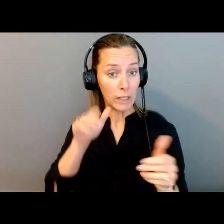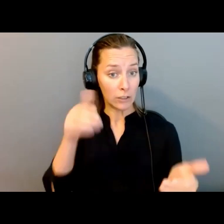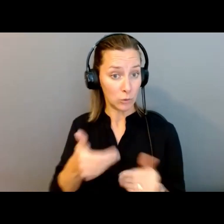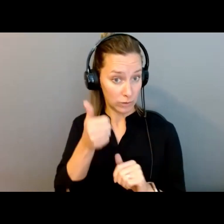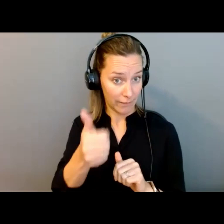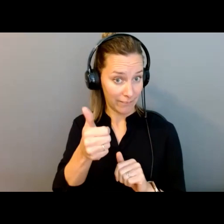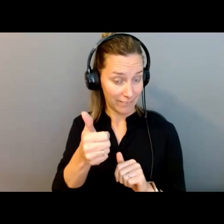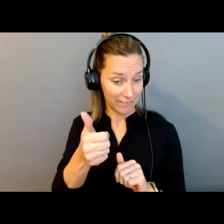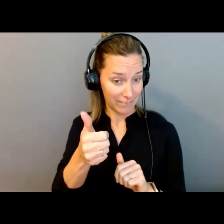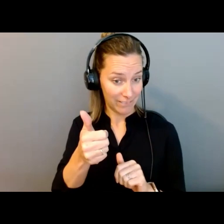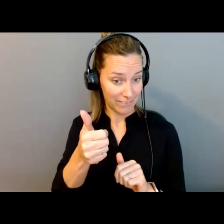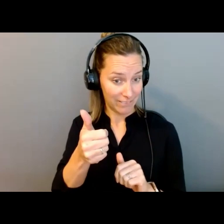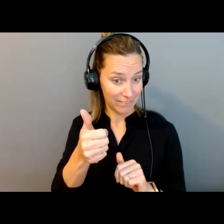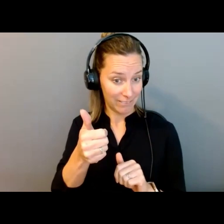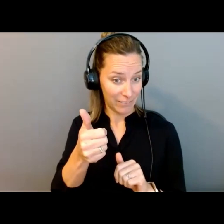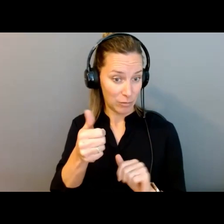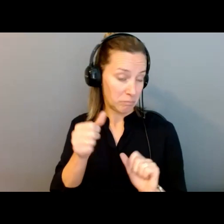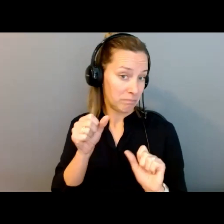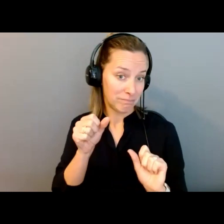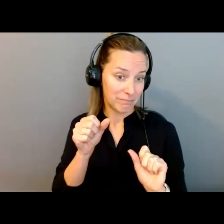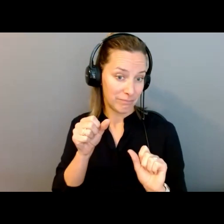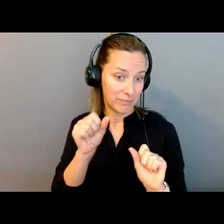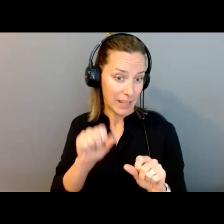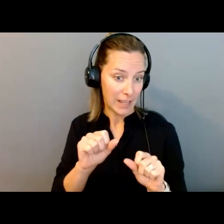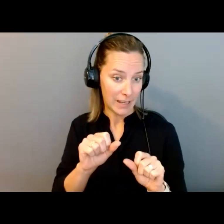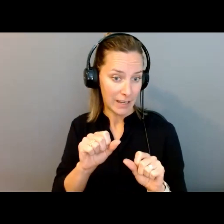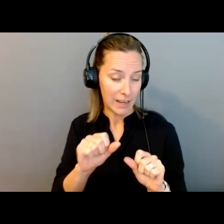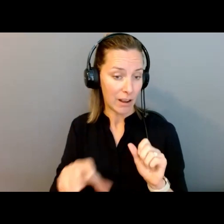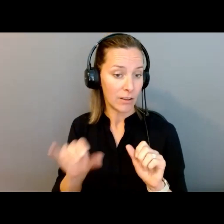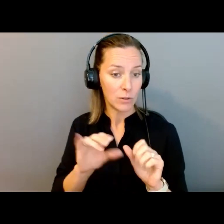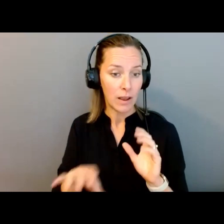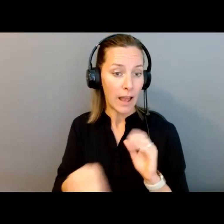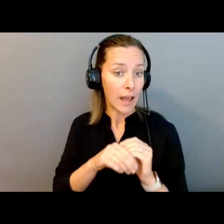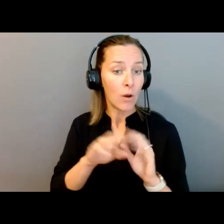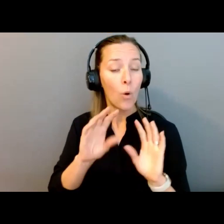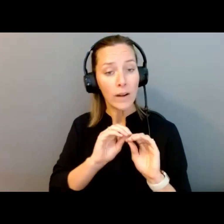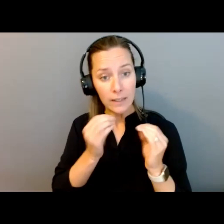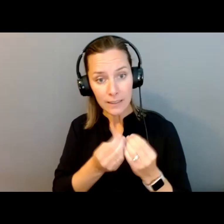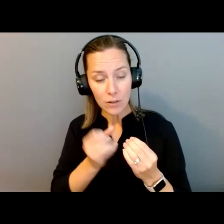You are welcome to identify an organization or institutional affiliation.